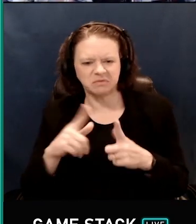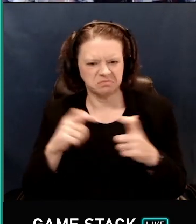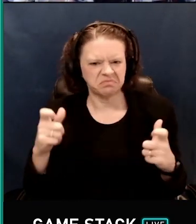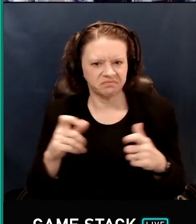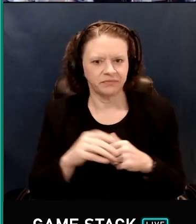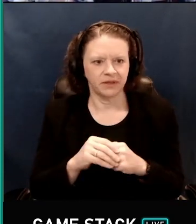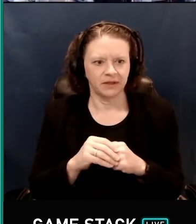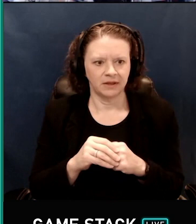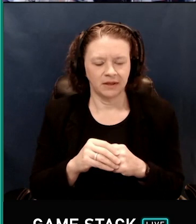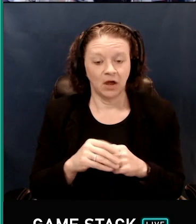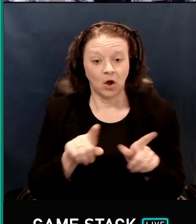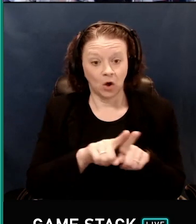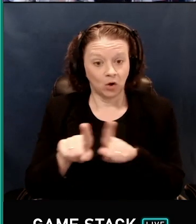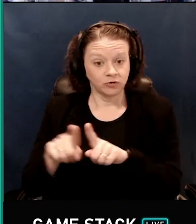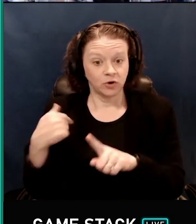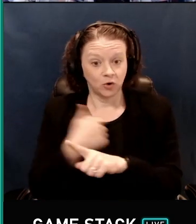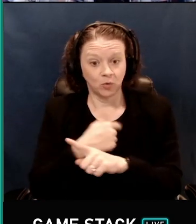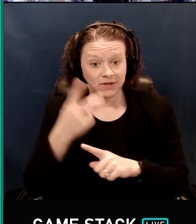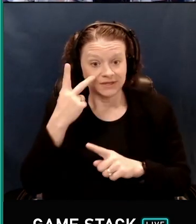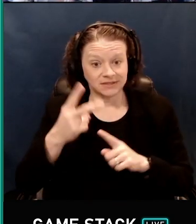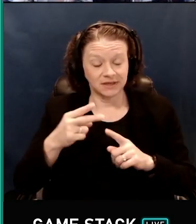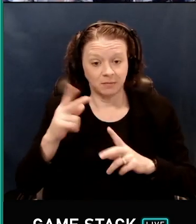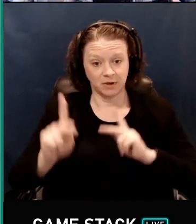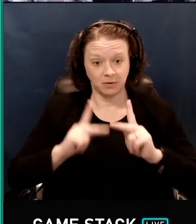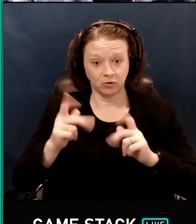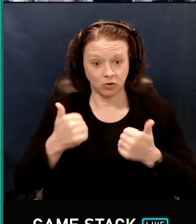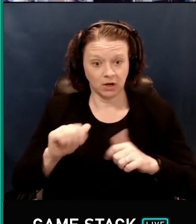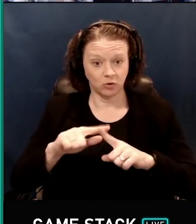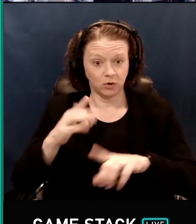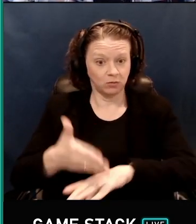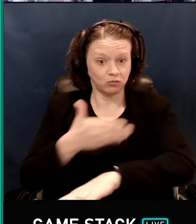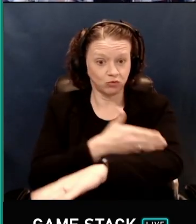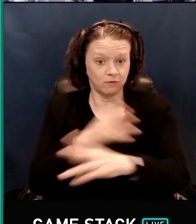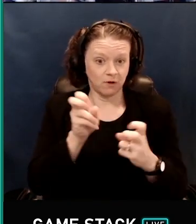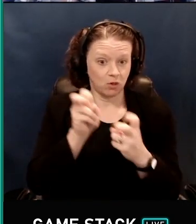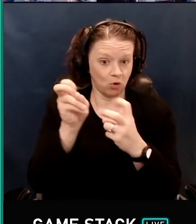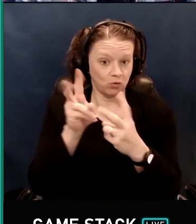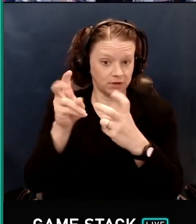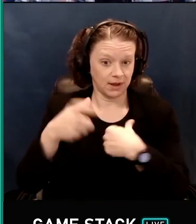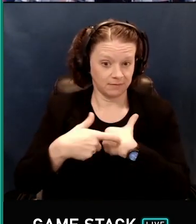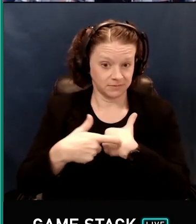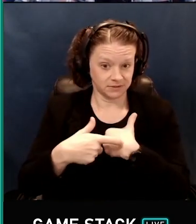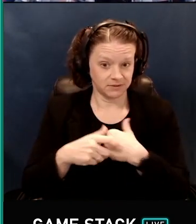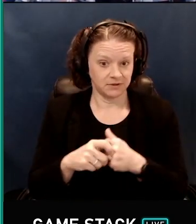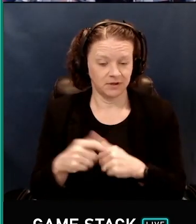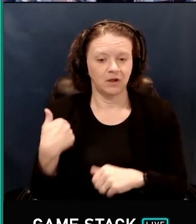on to provide improved load times. And so we want to be able to take best advantage of that.